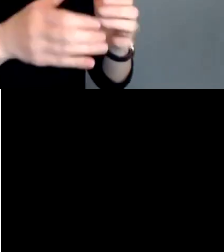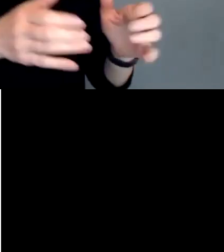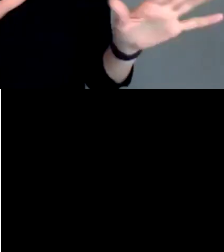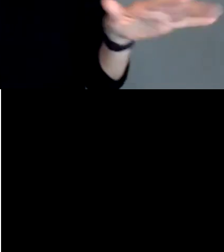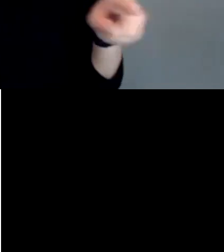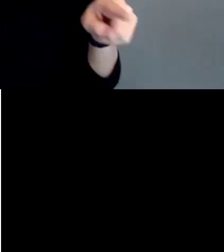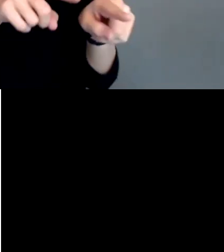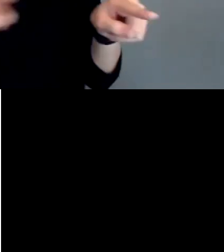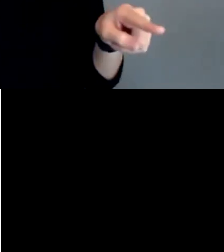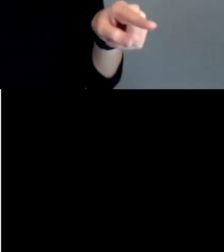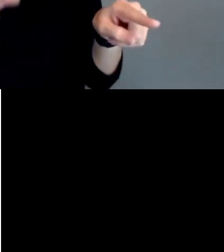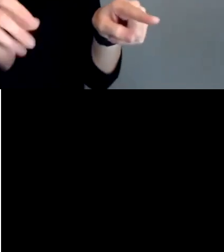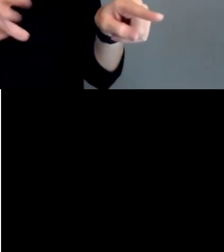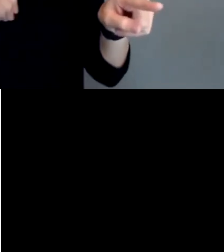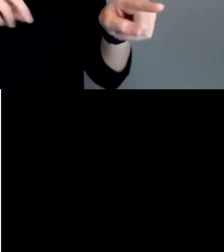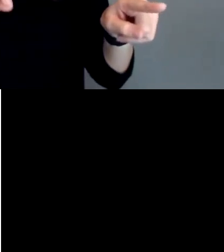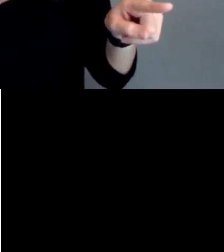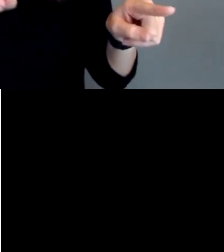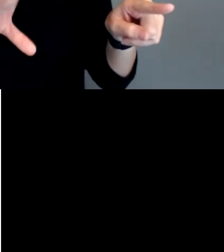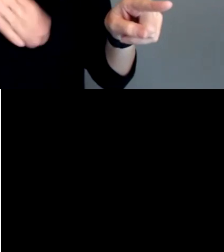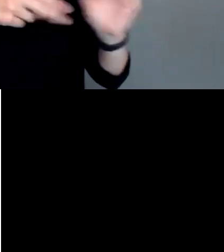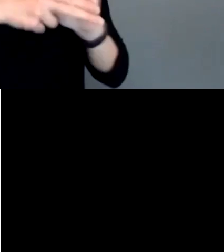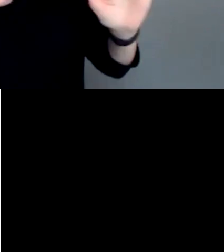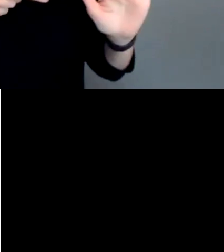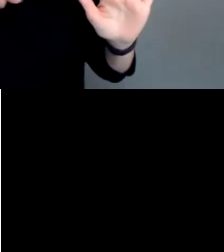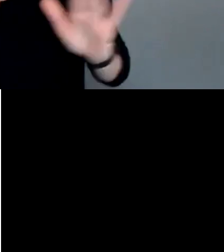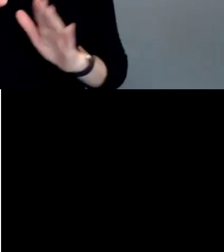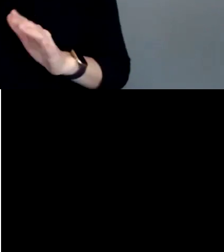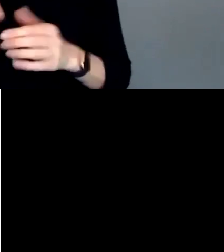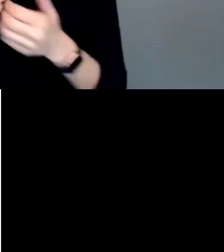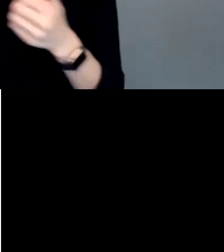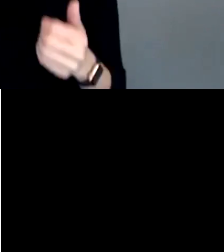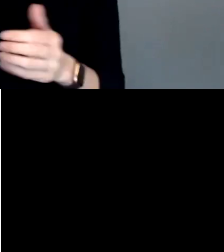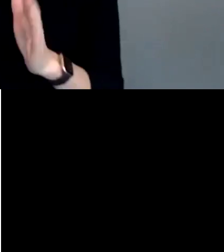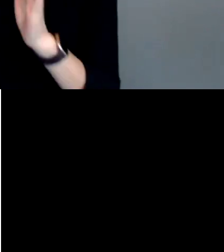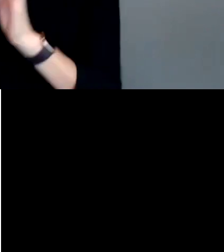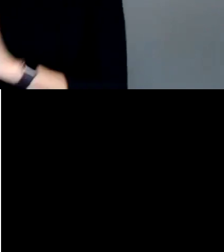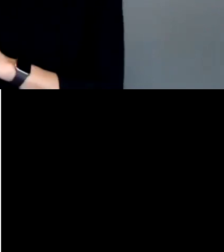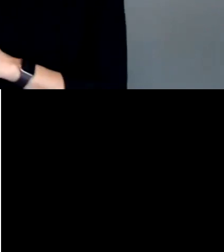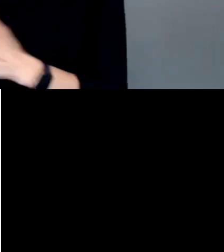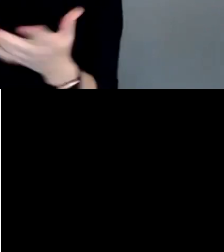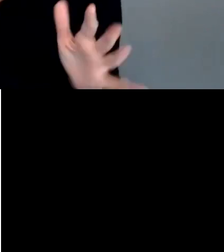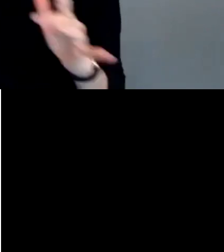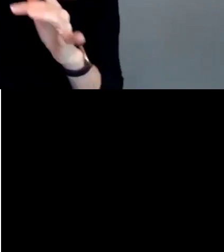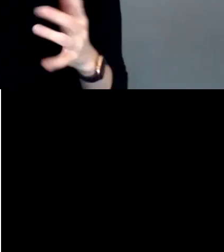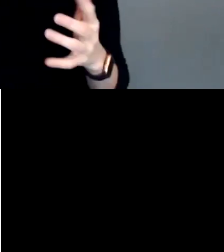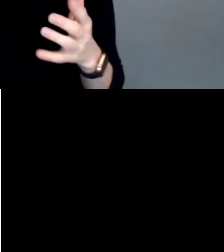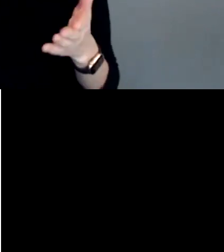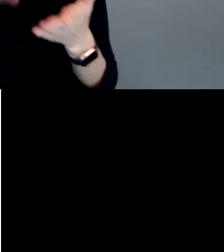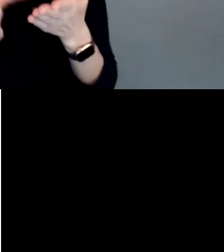with a disorder at all, that it's more of an identity. And so, yeah, the research on neurodiversity right